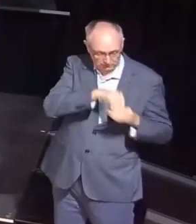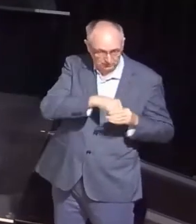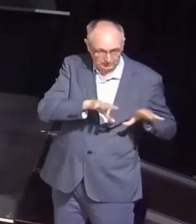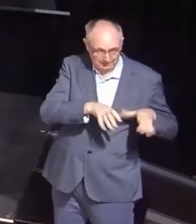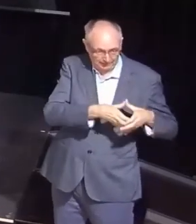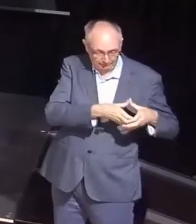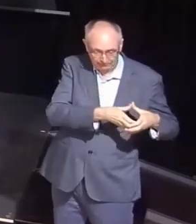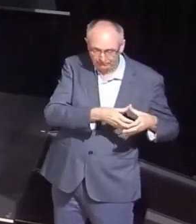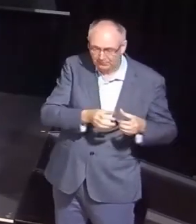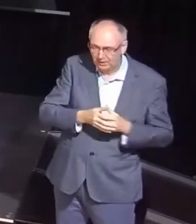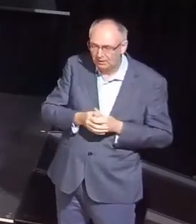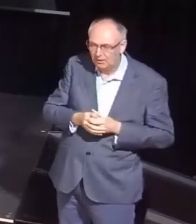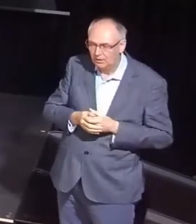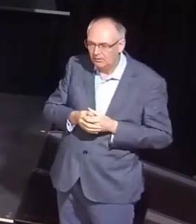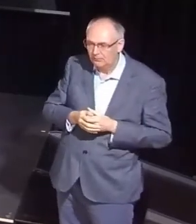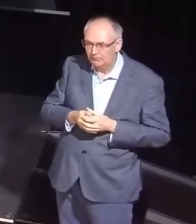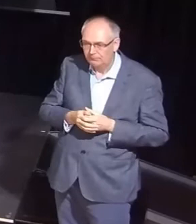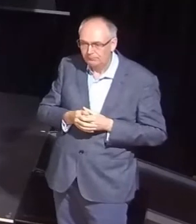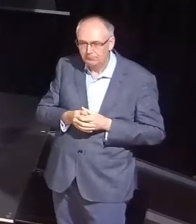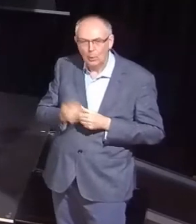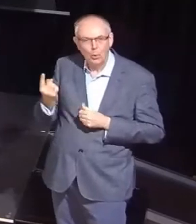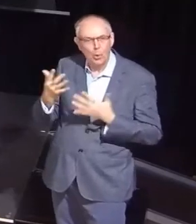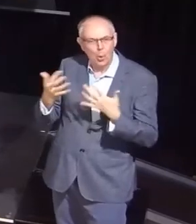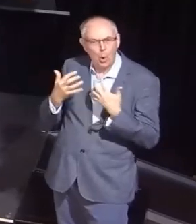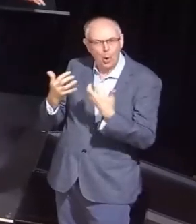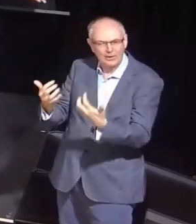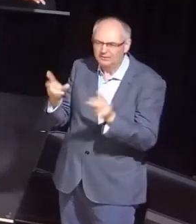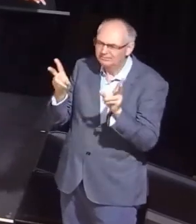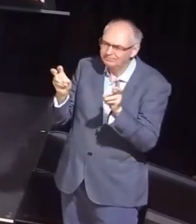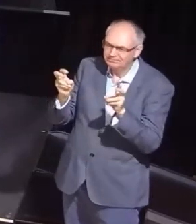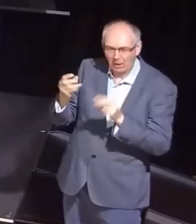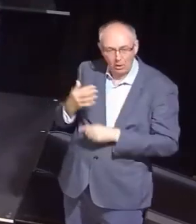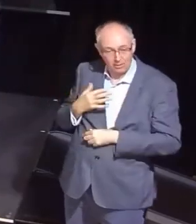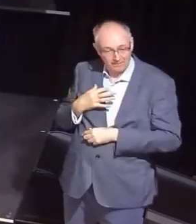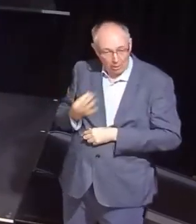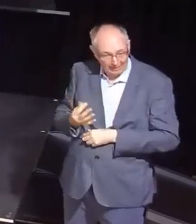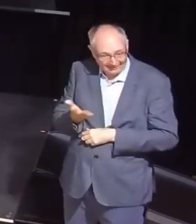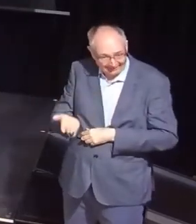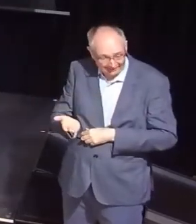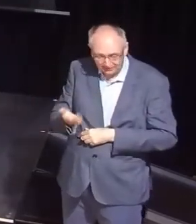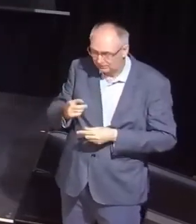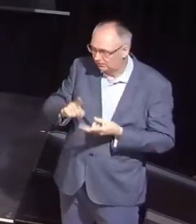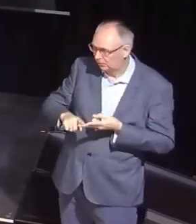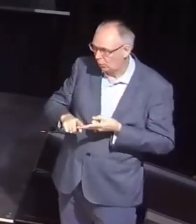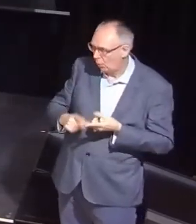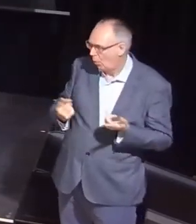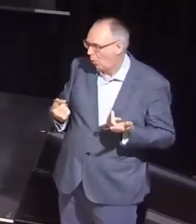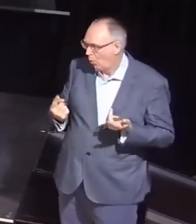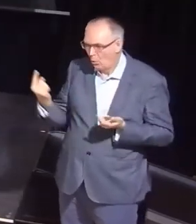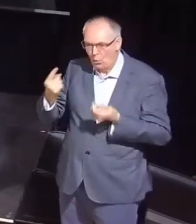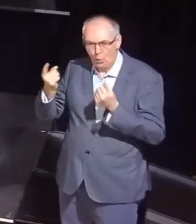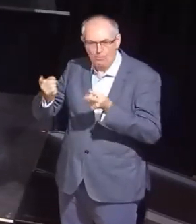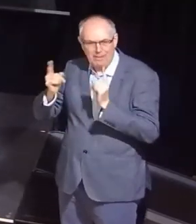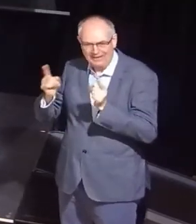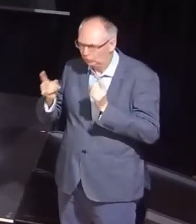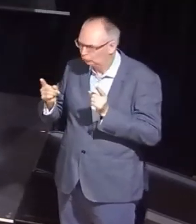The audience is volunteers and/or those people who have been identified by their management as being appropriate contact points